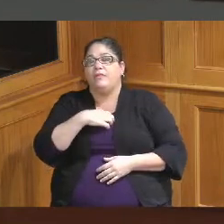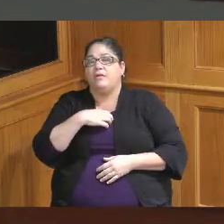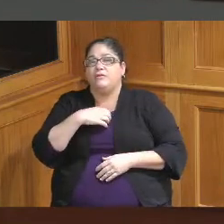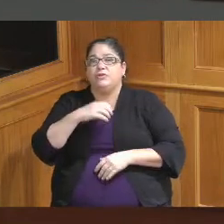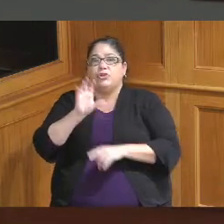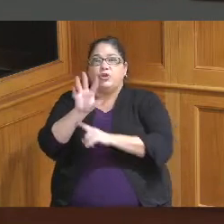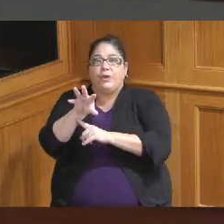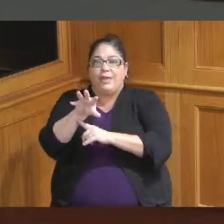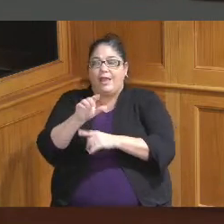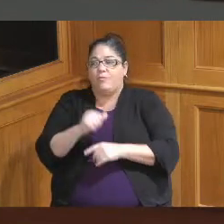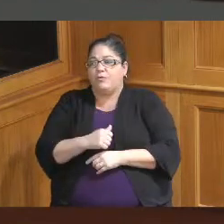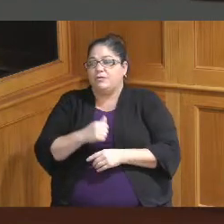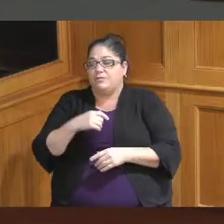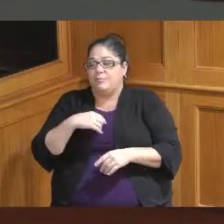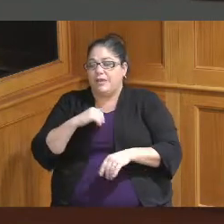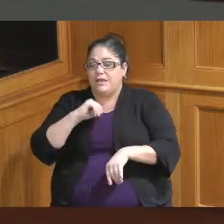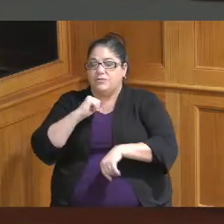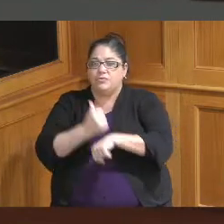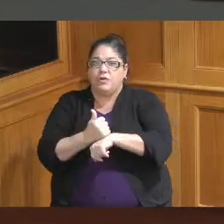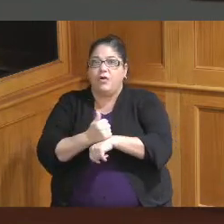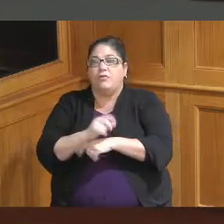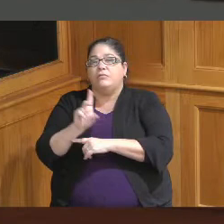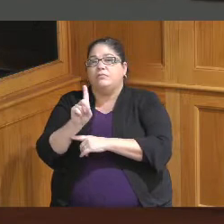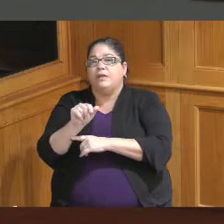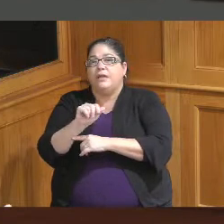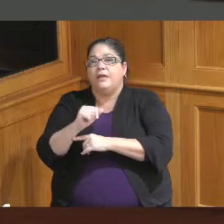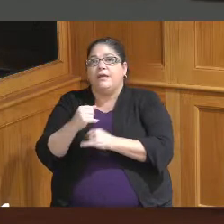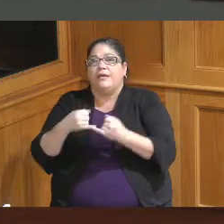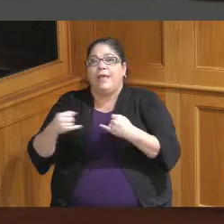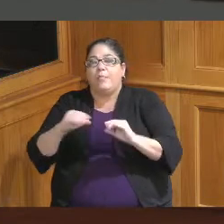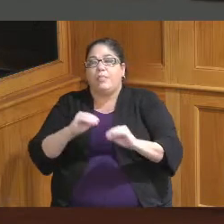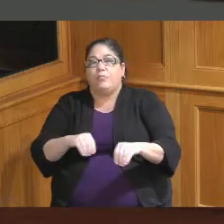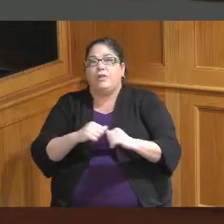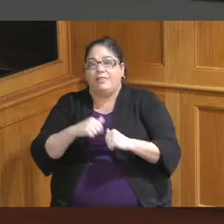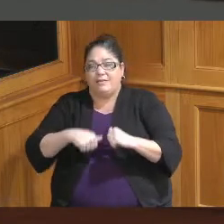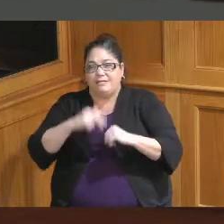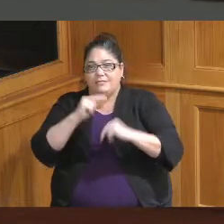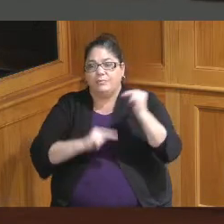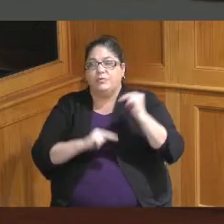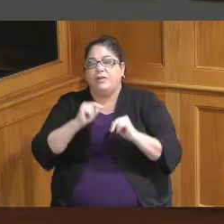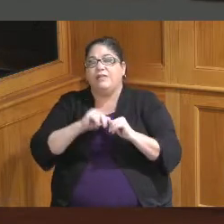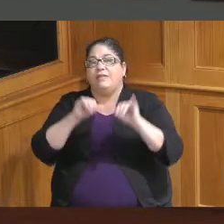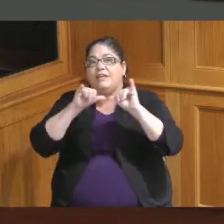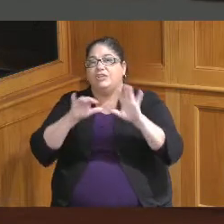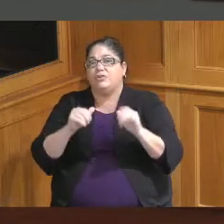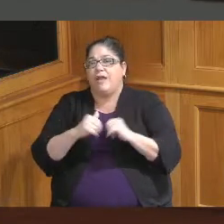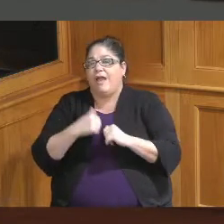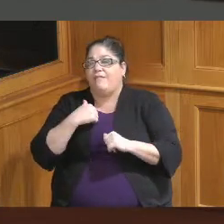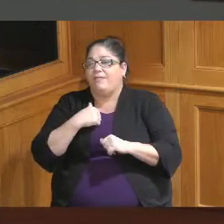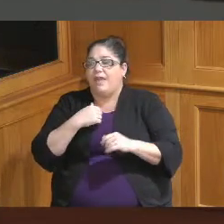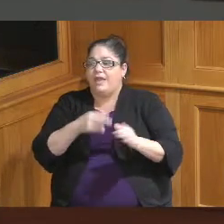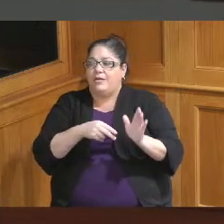being installed data cabling here in this building the Engineer has an appropriation to assist with